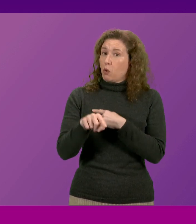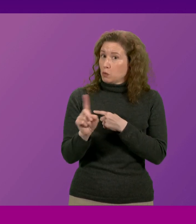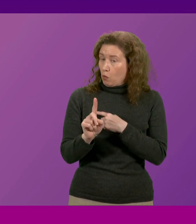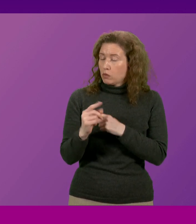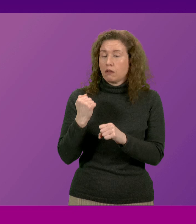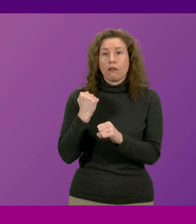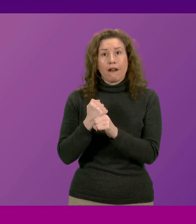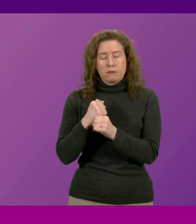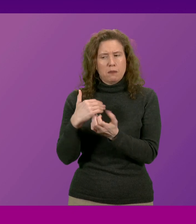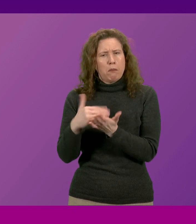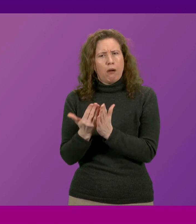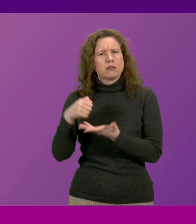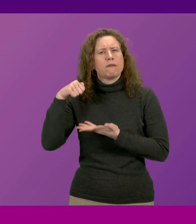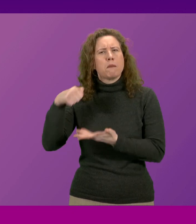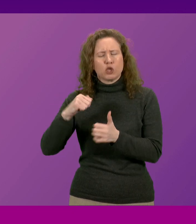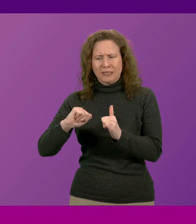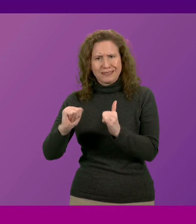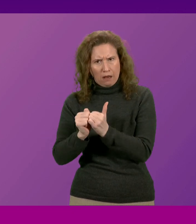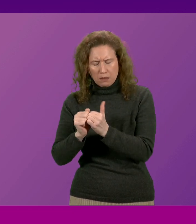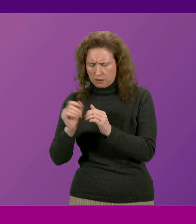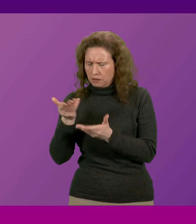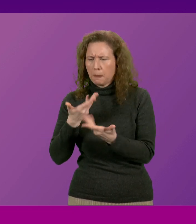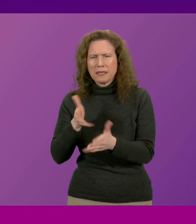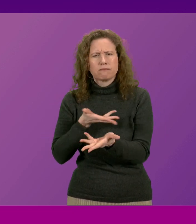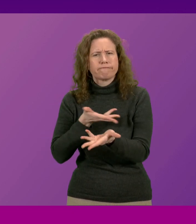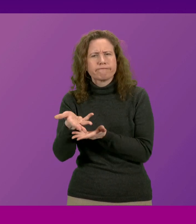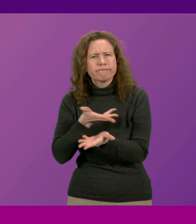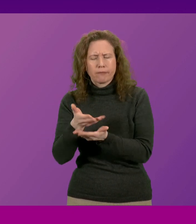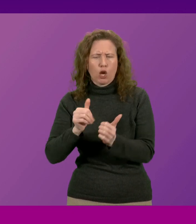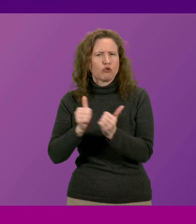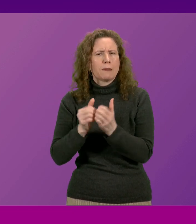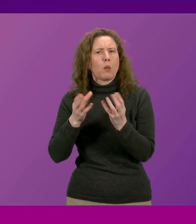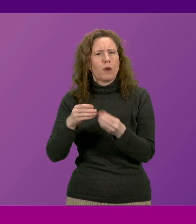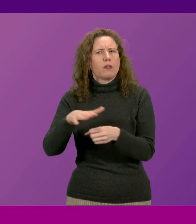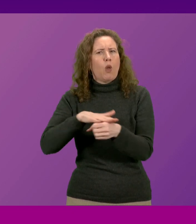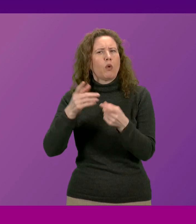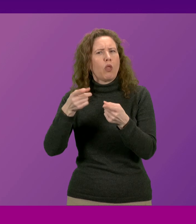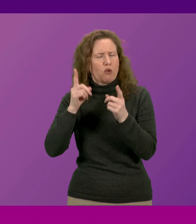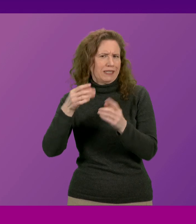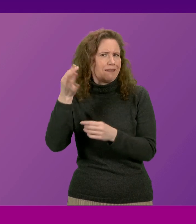as part of the budget settlement, has negotiated an agreement with local authorities in which the